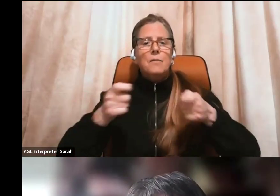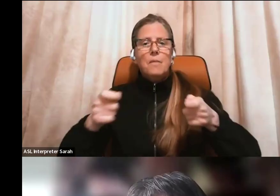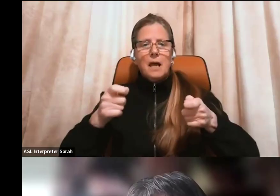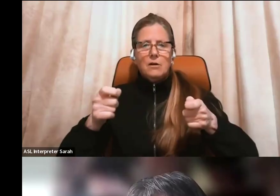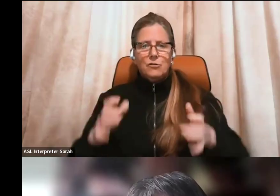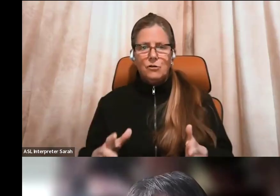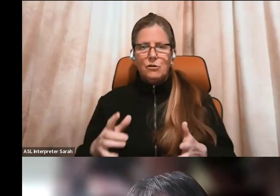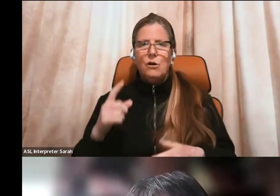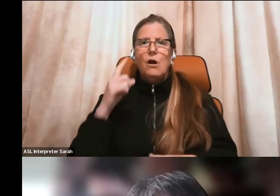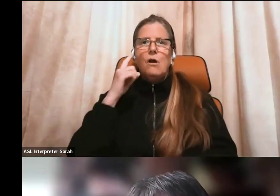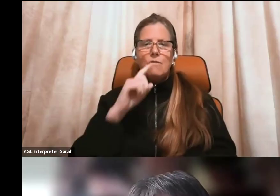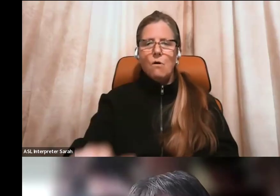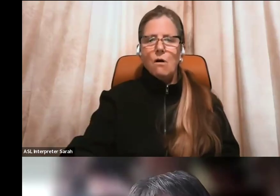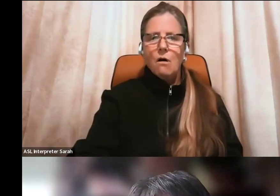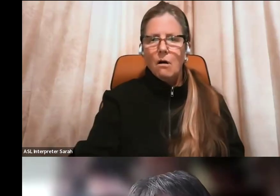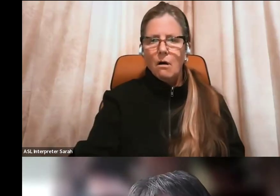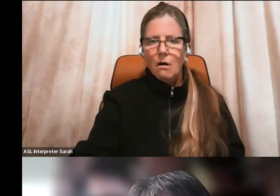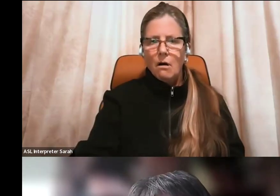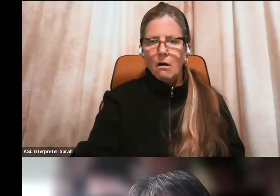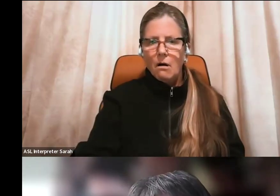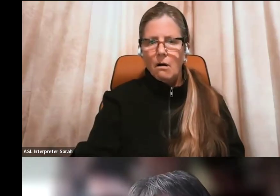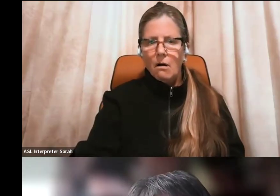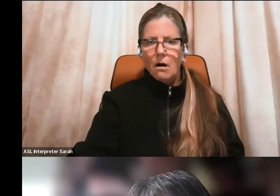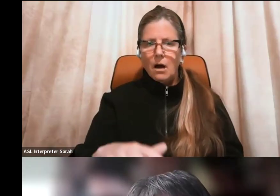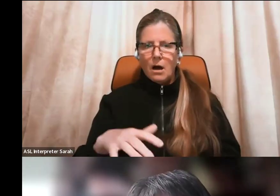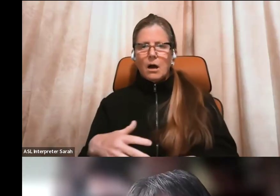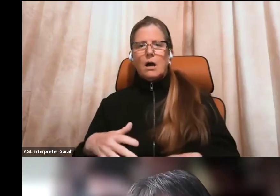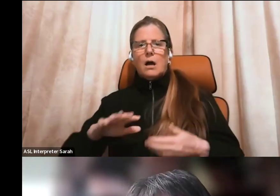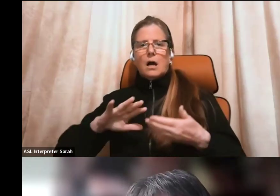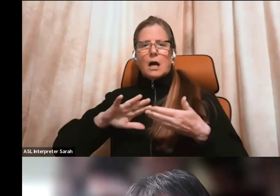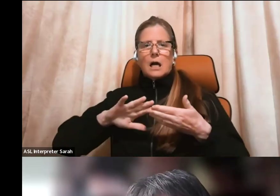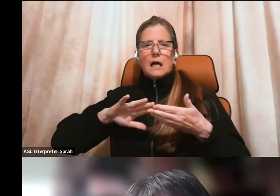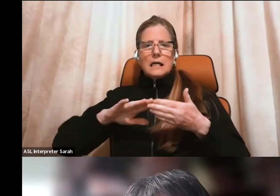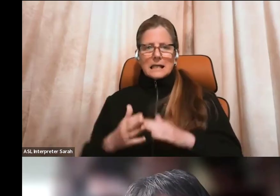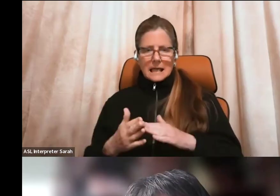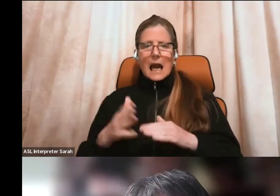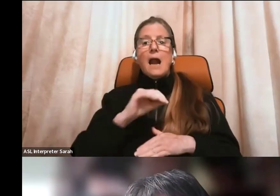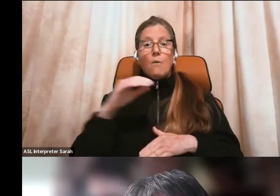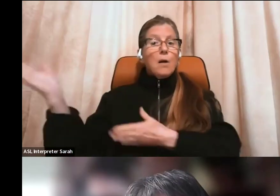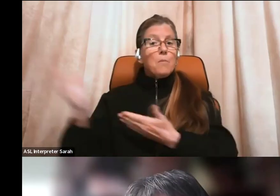to bring some of these programs to our city, and of course, to our county as well.